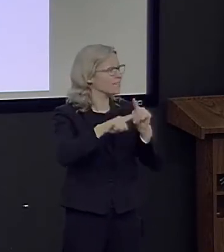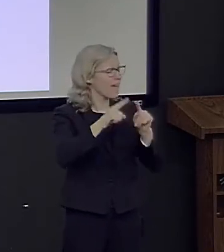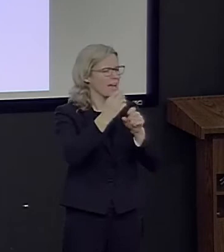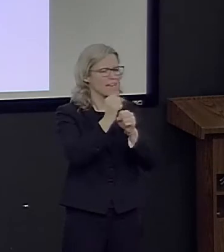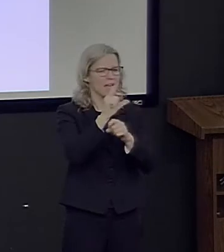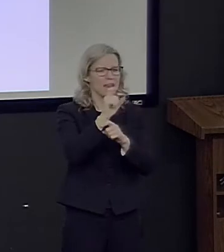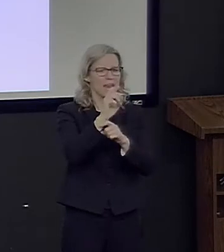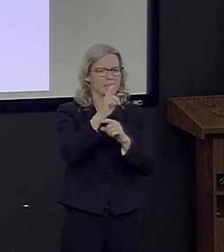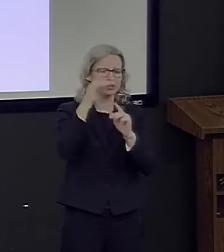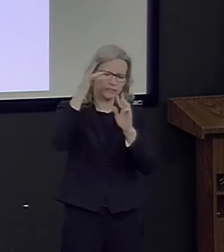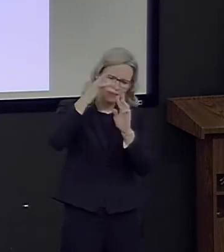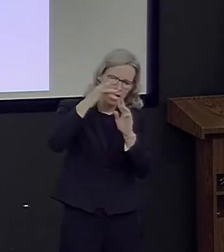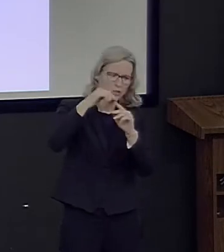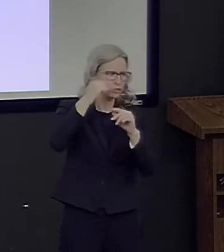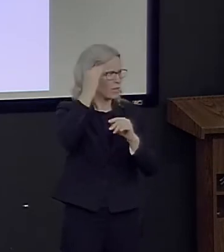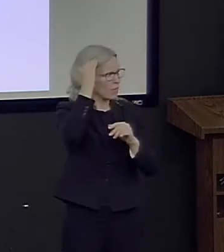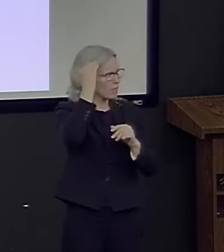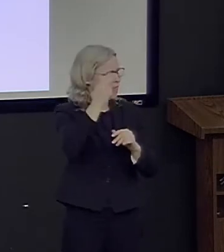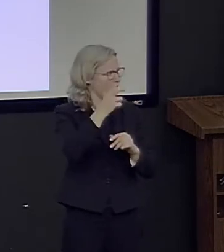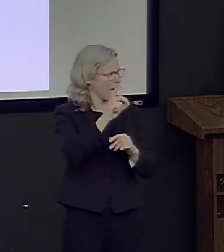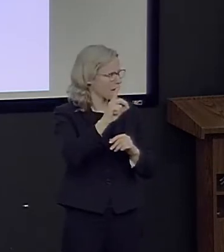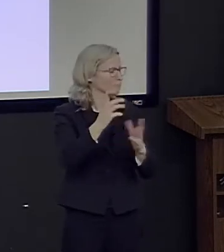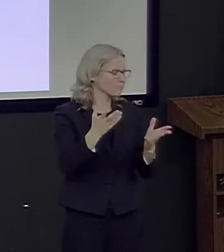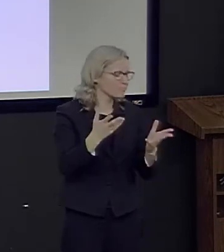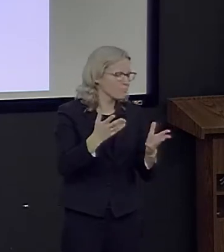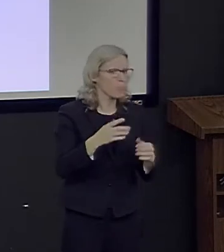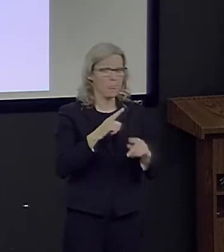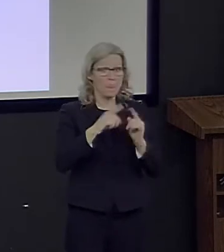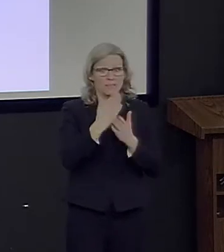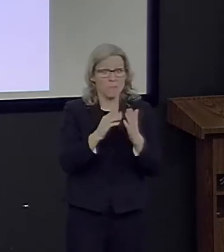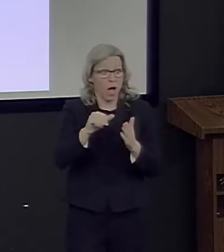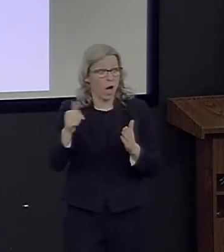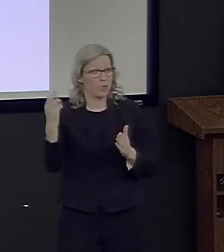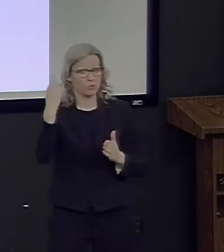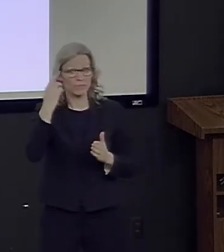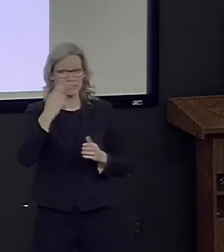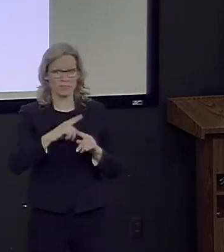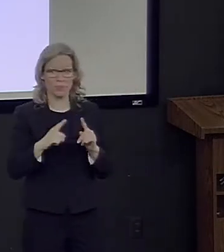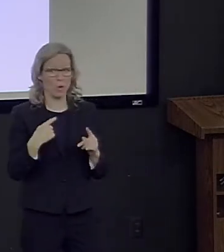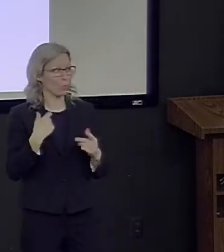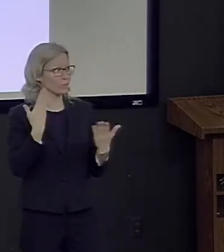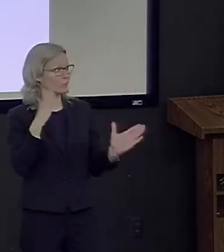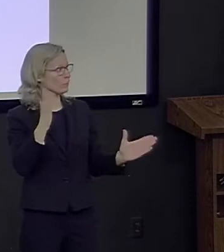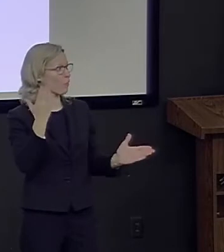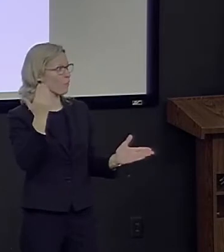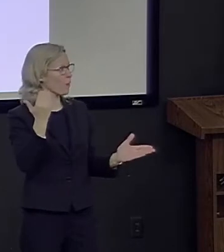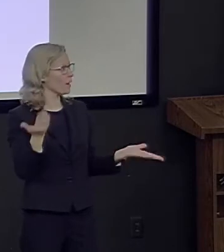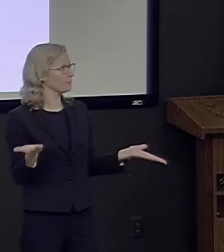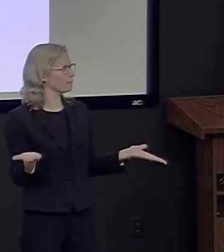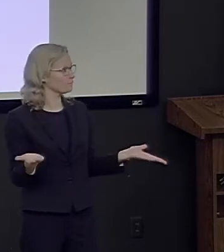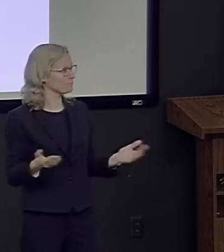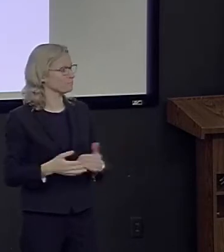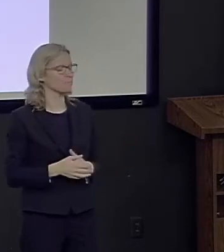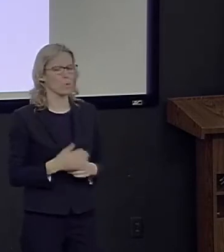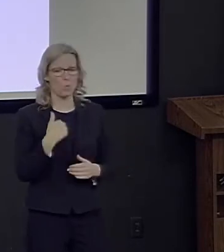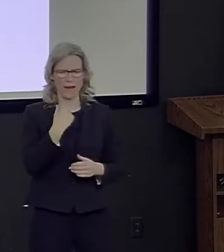that doesn't work, but that's understandable. There are other reasons that we just don't understand. We have a technique in our laboratory